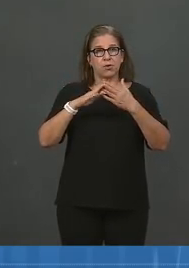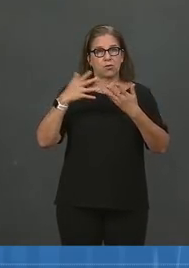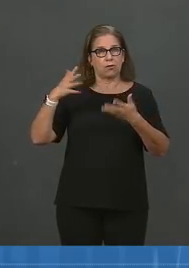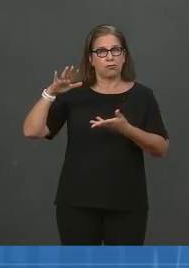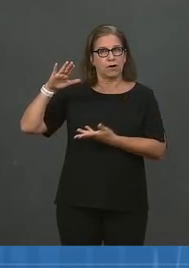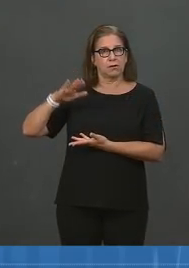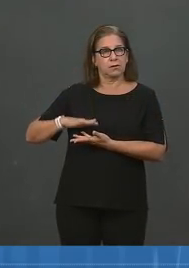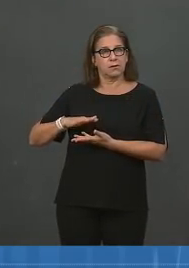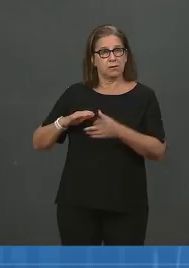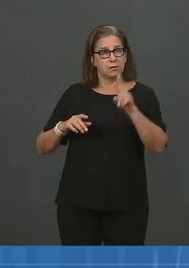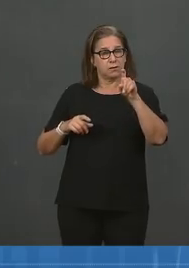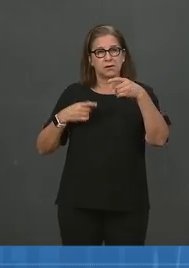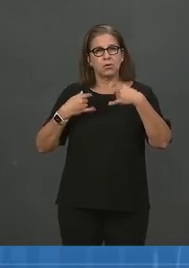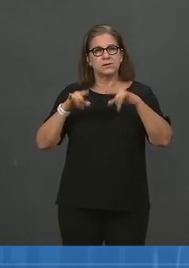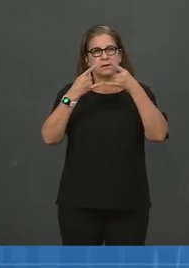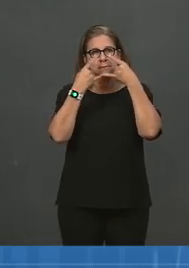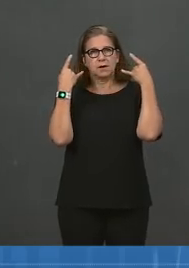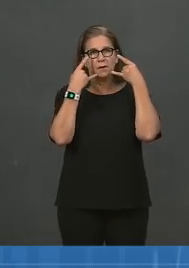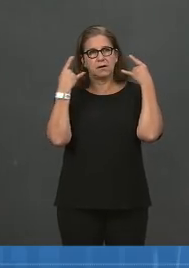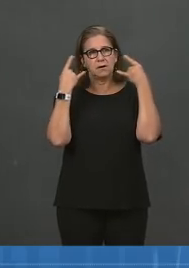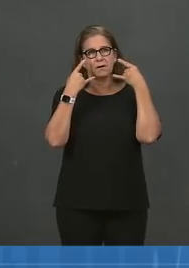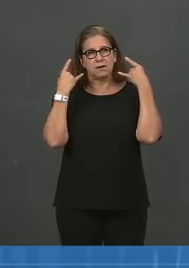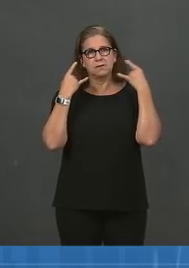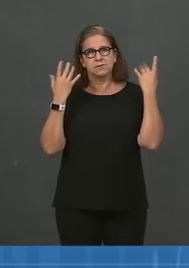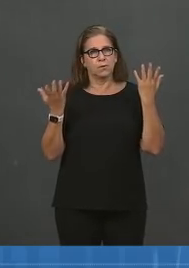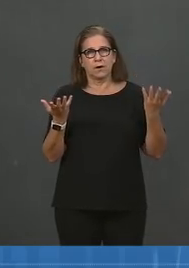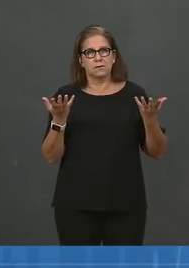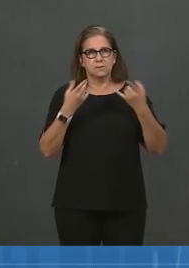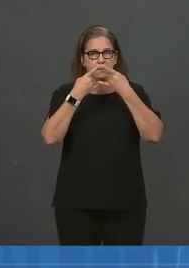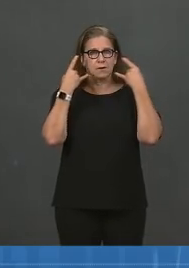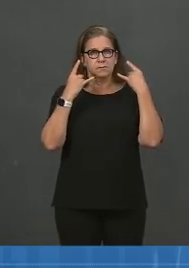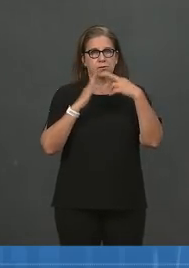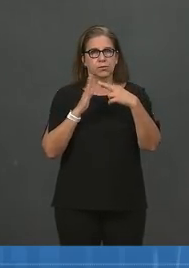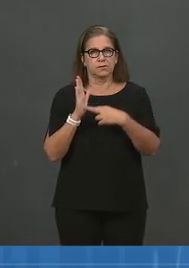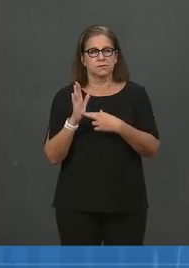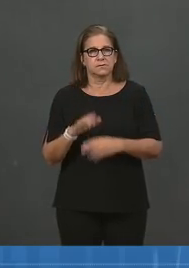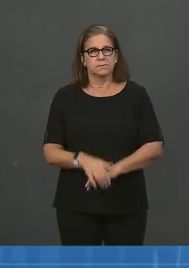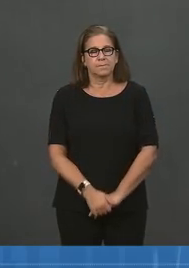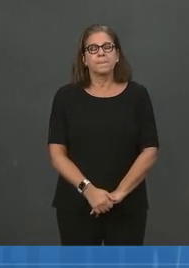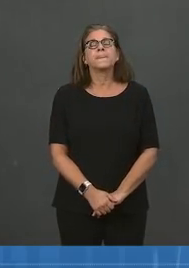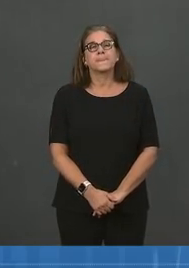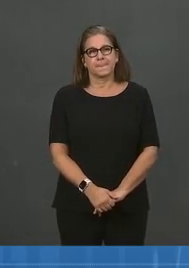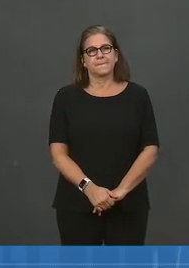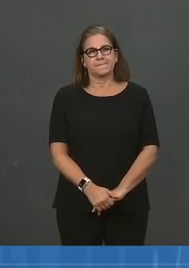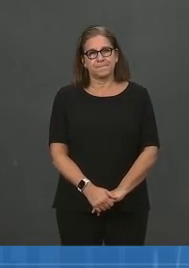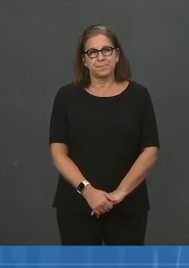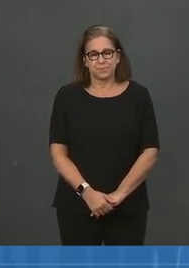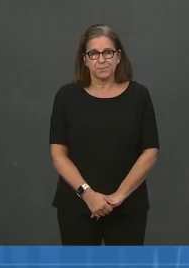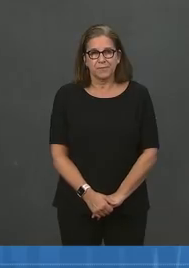Mr. Zients: Dr. Walensky? Dr. Walensky: Yeah, thank you for that question. You know, we still have 75,000 cases in this country.